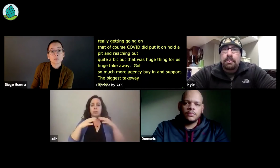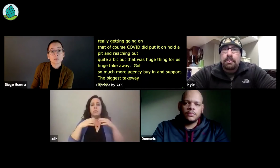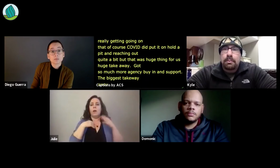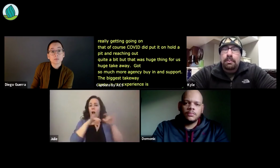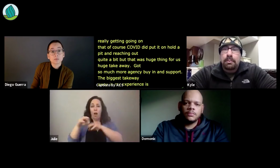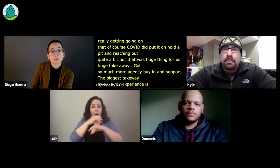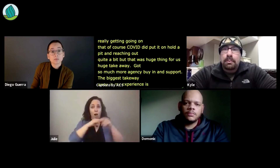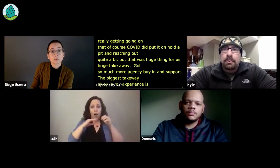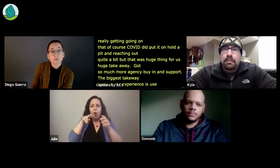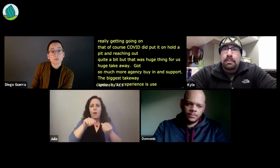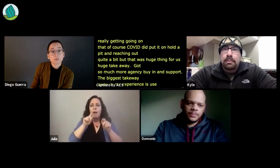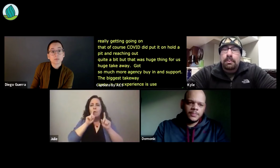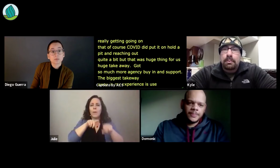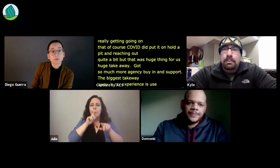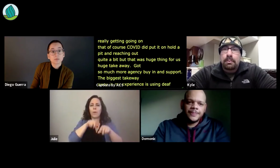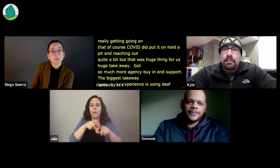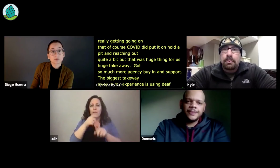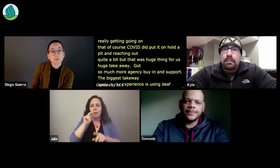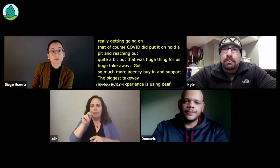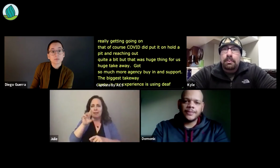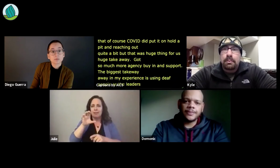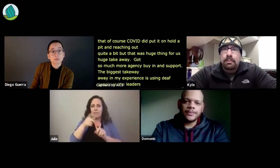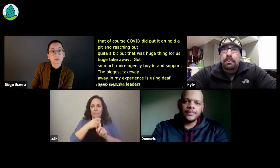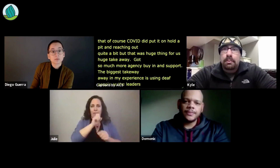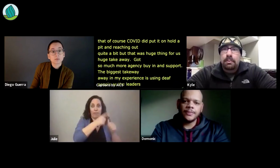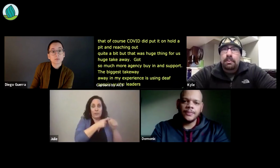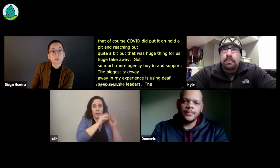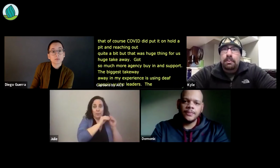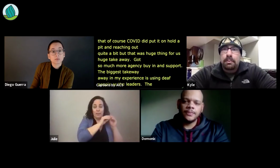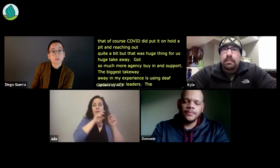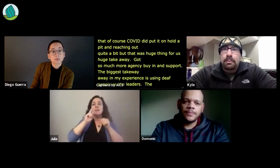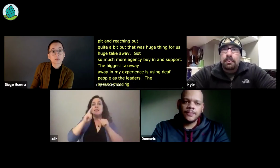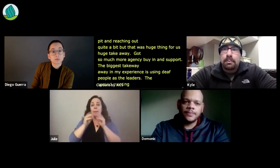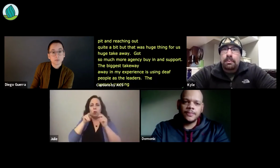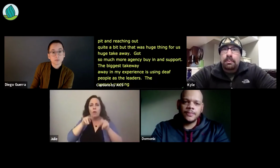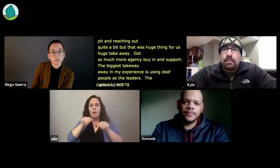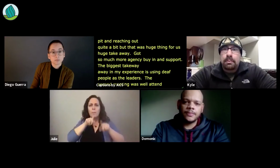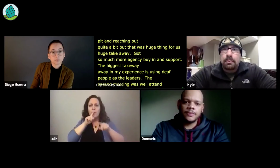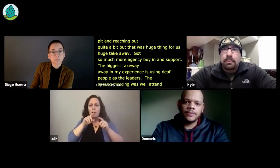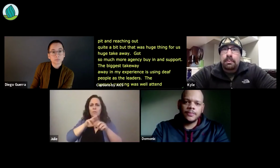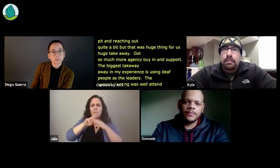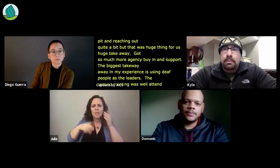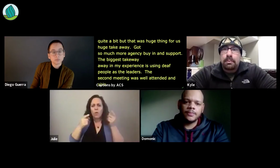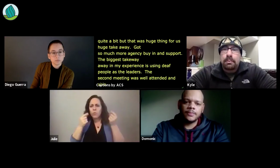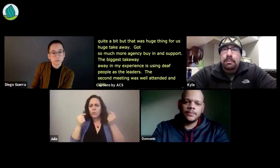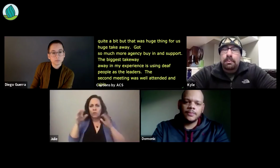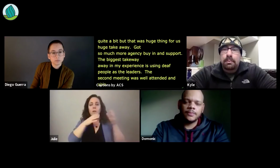attended, and we were able to get some responses from the NDC folks and reports and results.